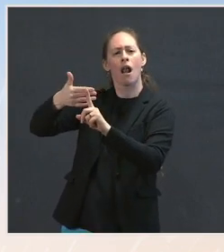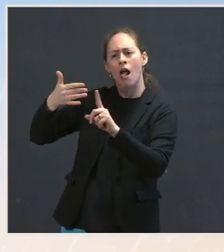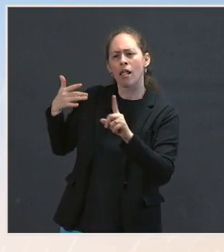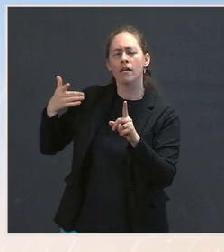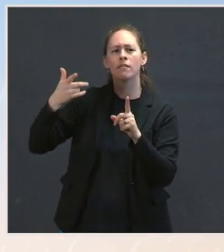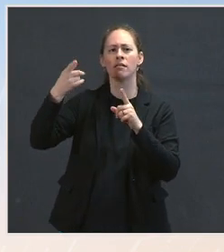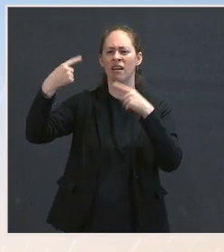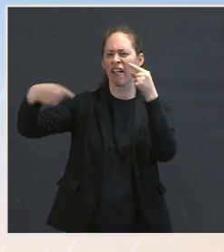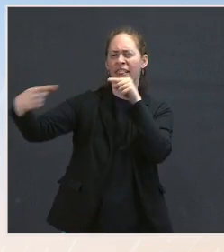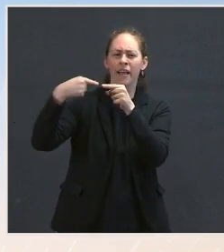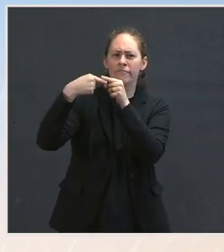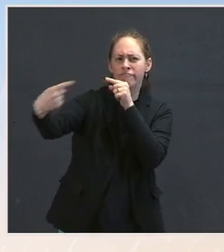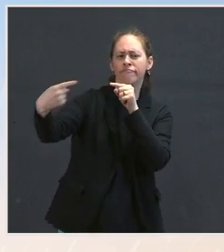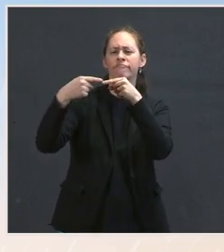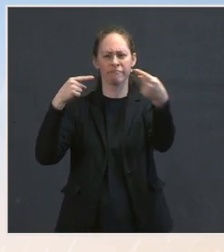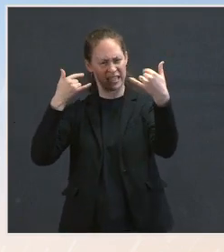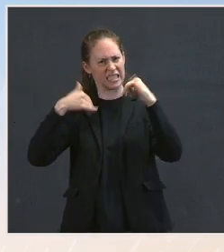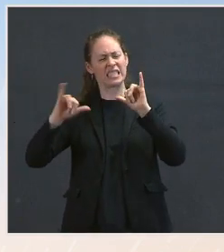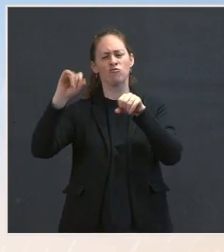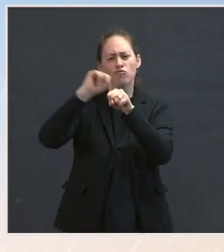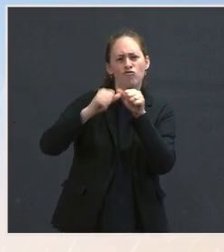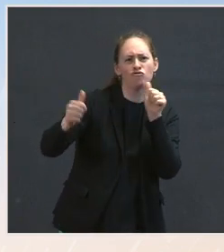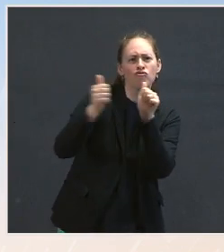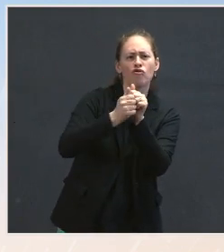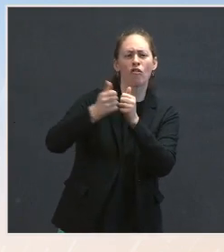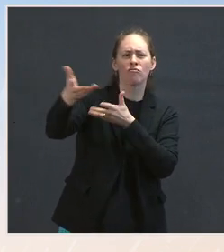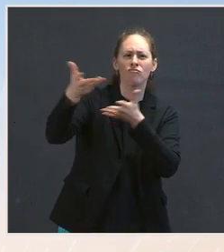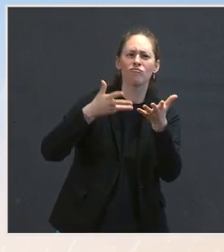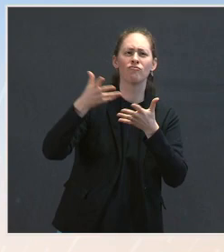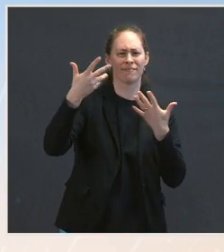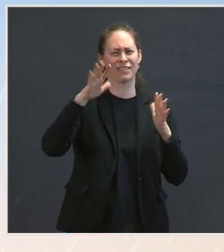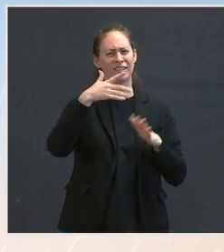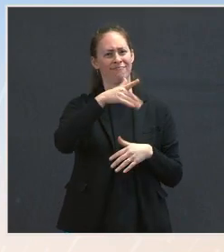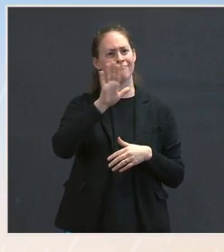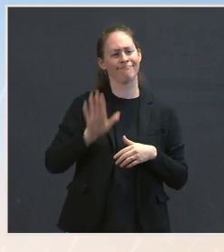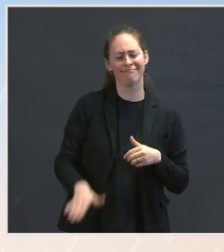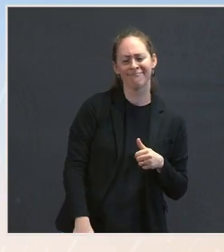and plus, she has lived experience of her own, having benefited from a number of the programs